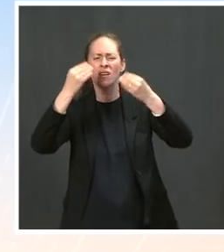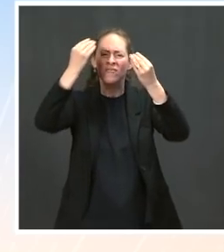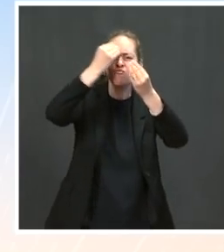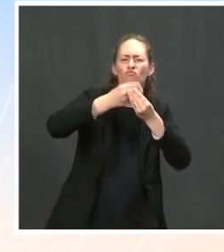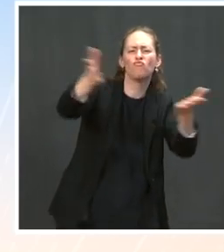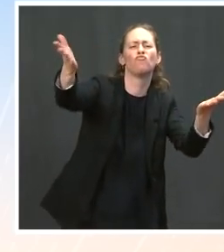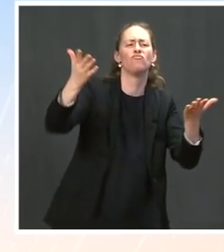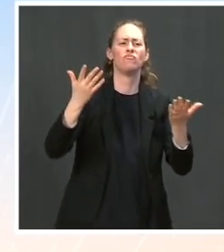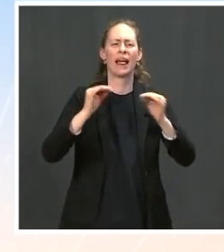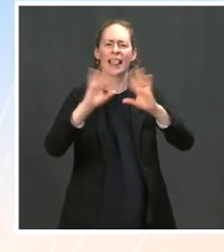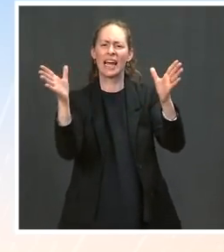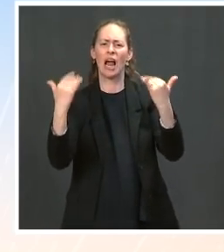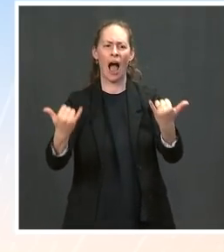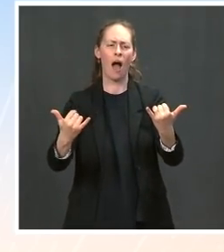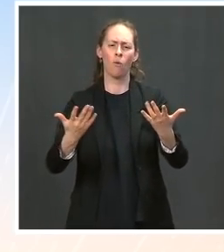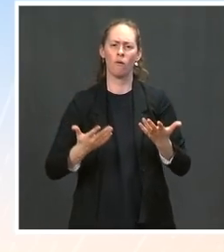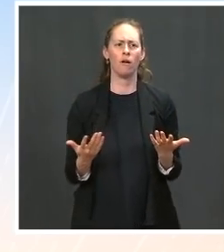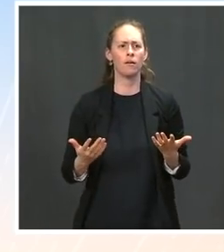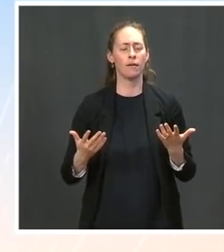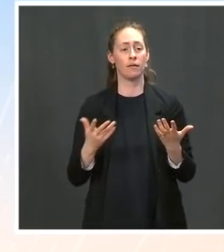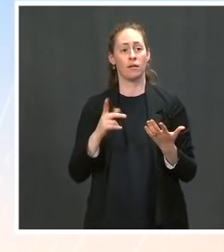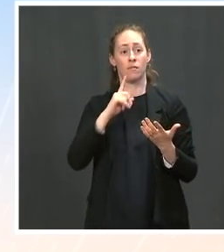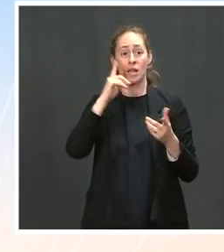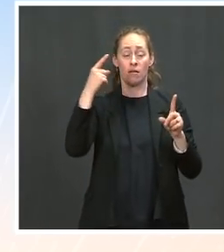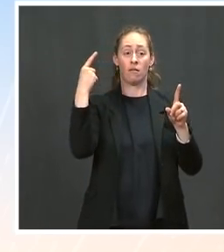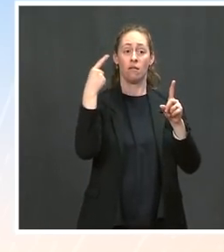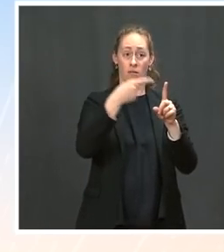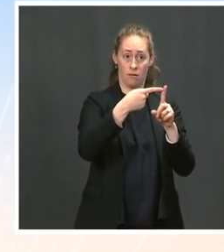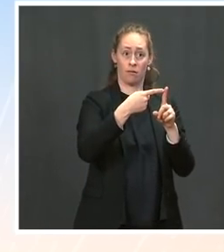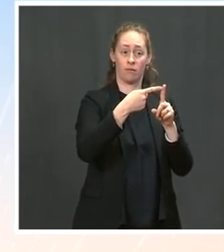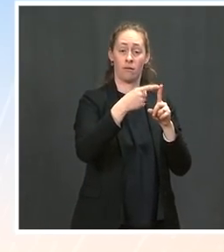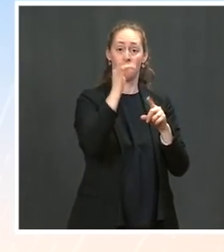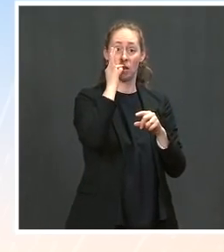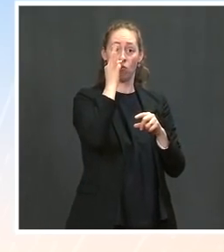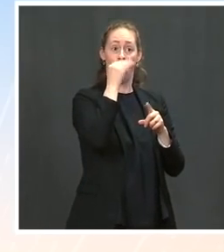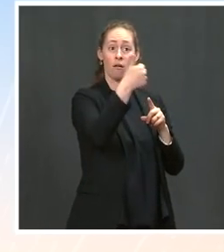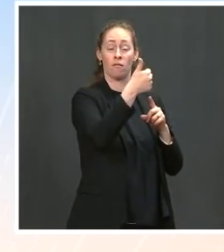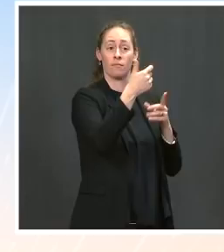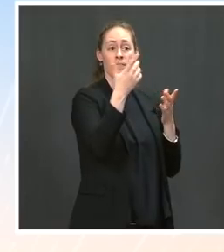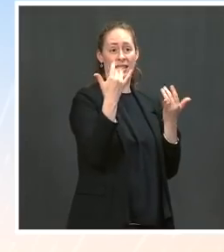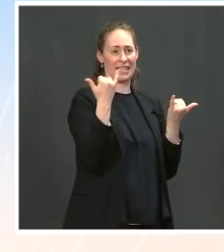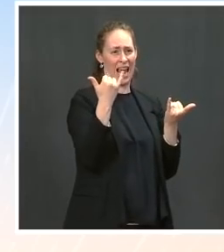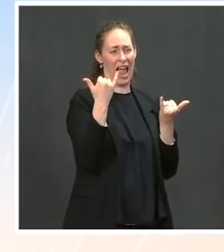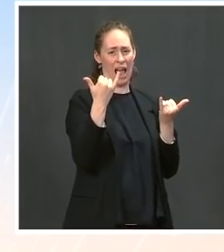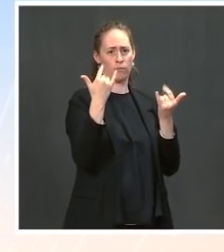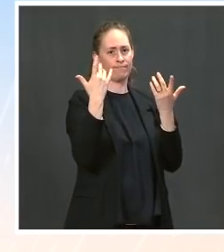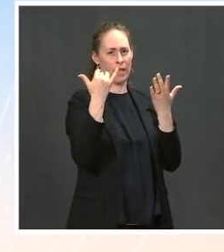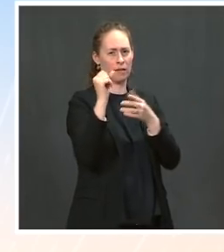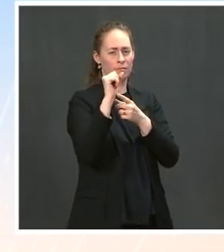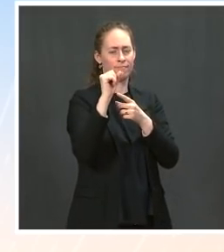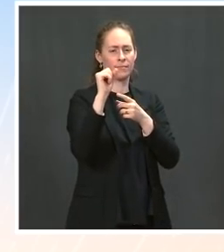would allow for research- -- researchers to study its positive and negative effects. He wants to look at that.